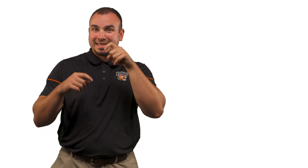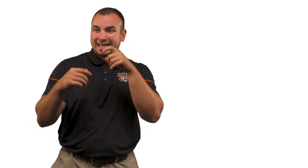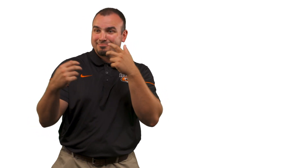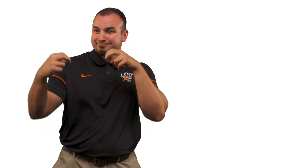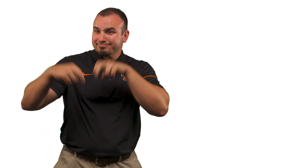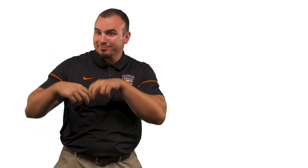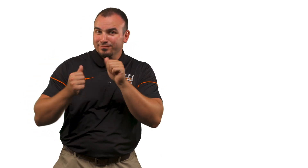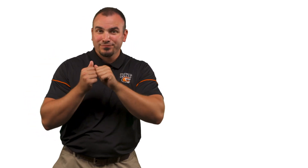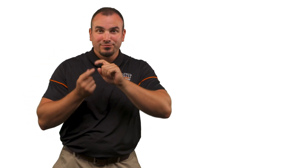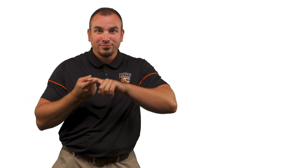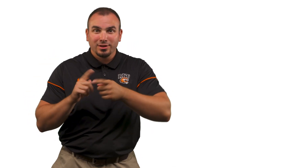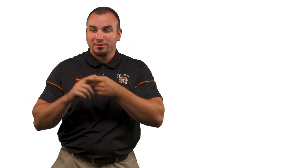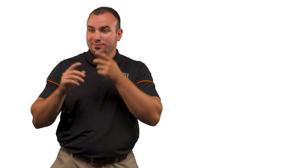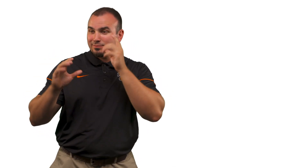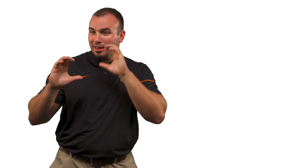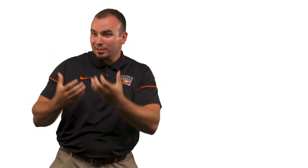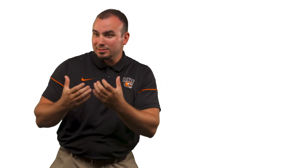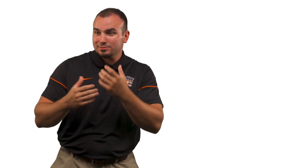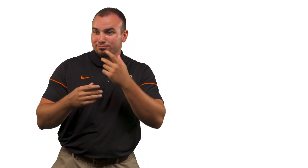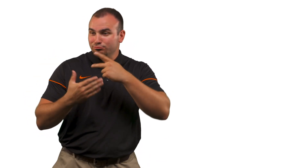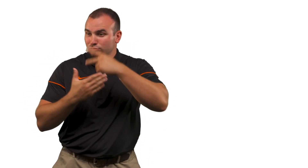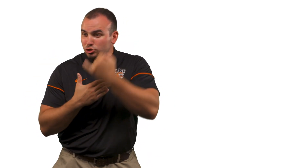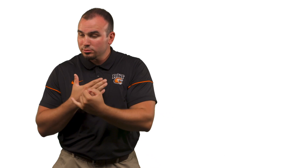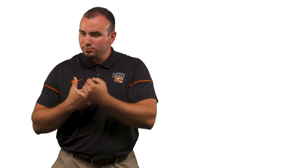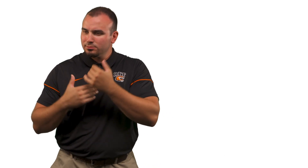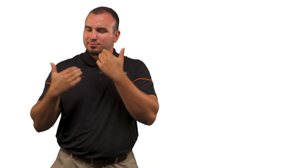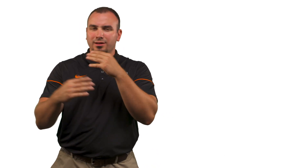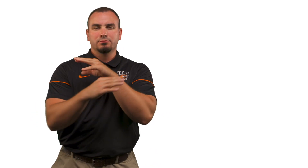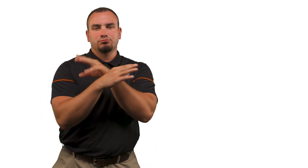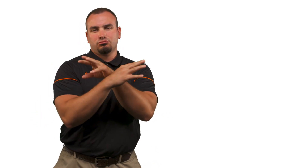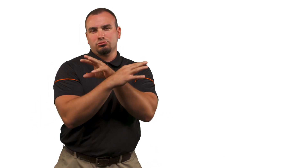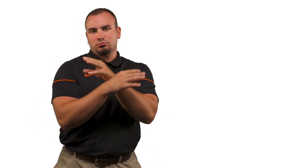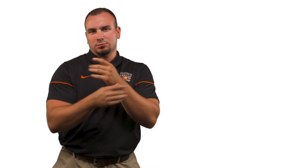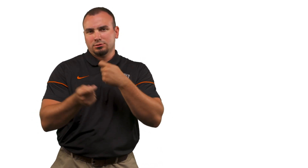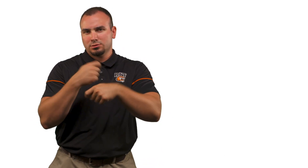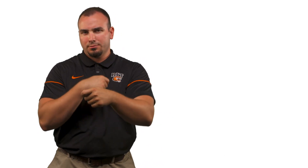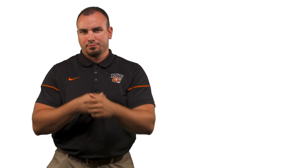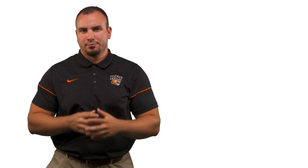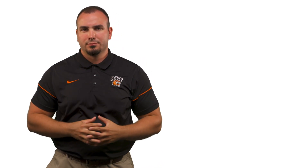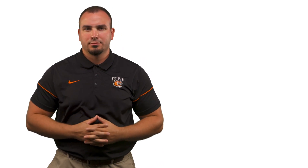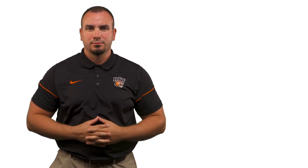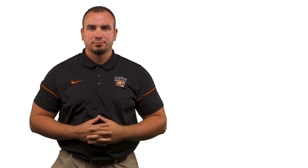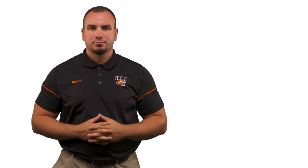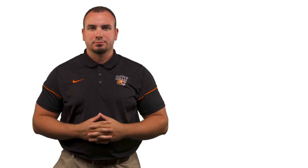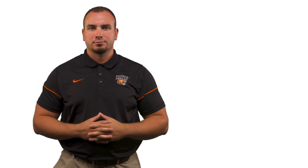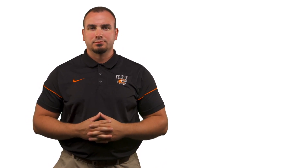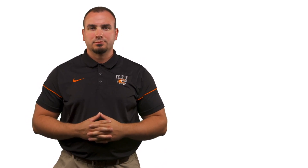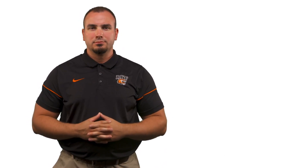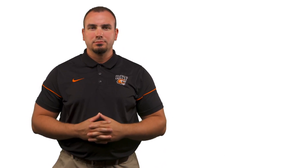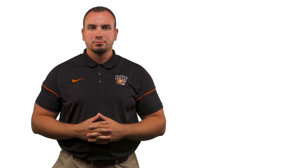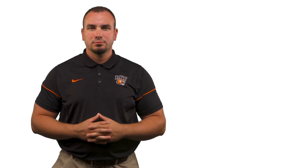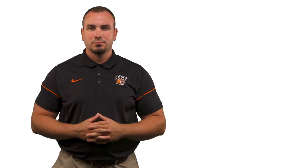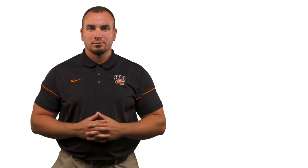Use virtual meetings and phone calls when needed for gatherings or academic projects.